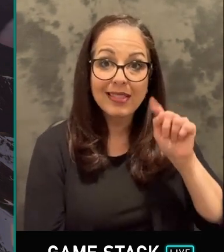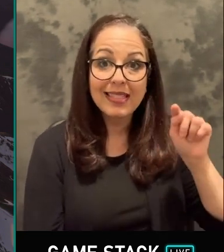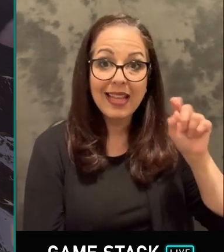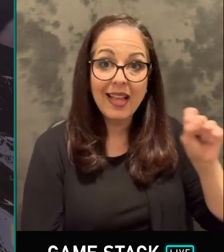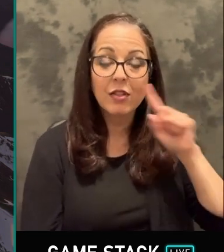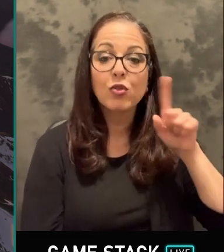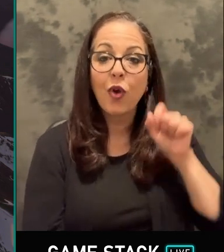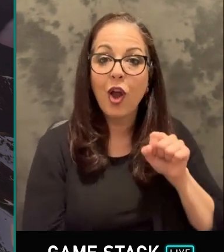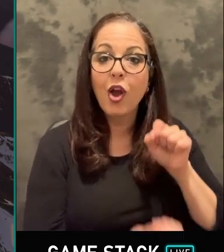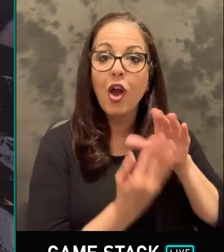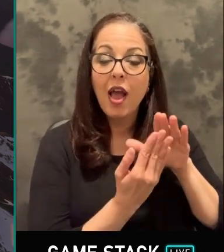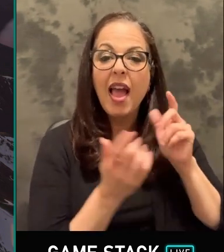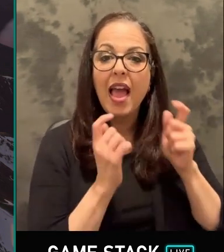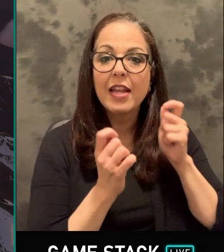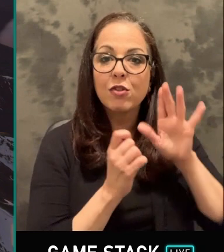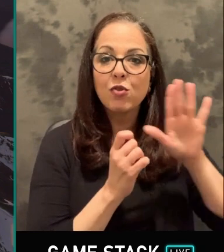loading the usage you'll be getting.